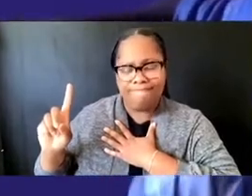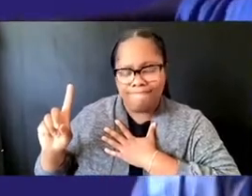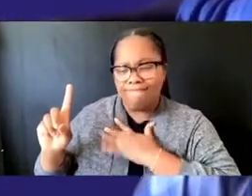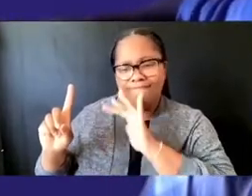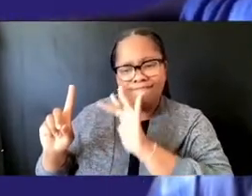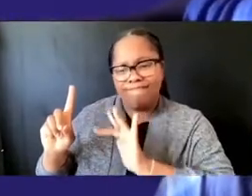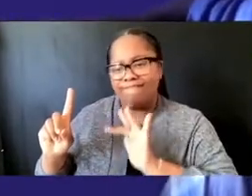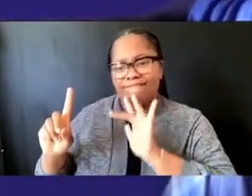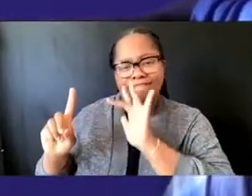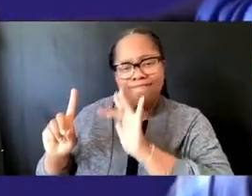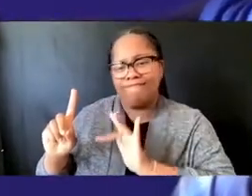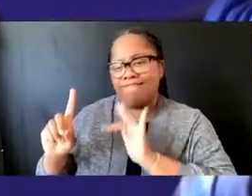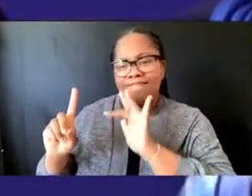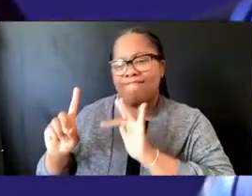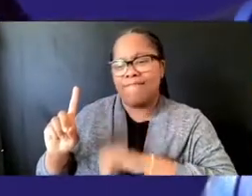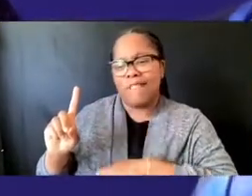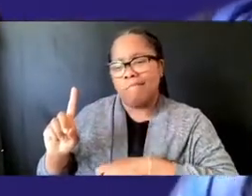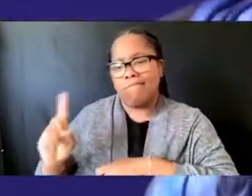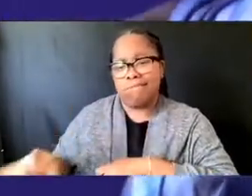To that great place in the sky.